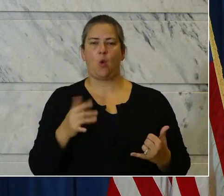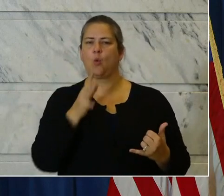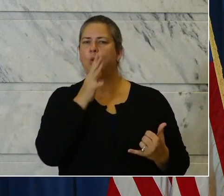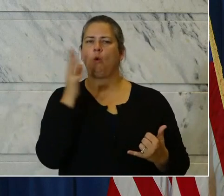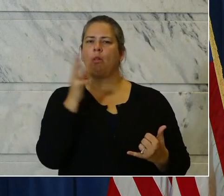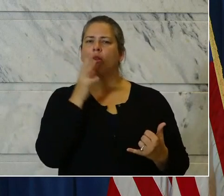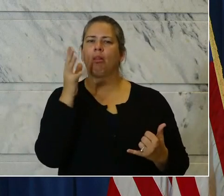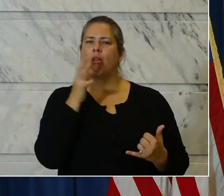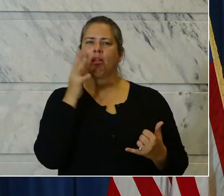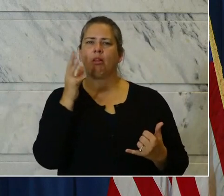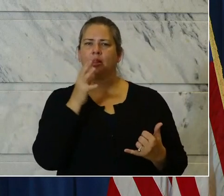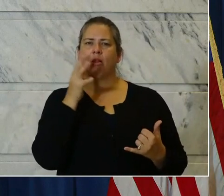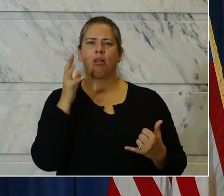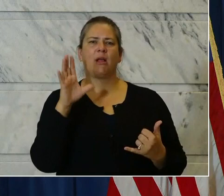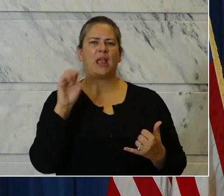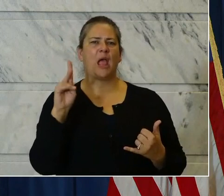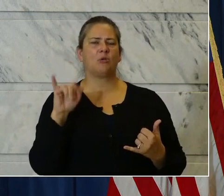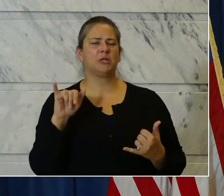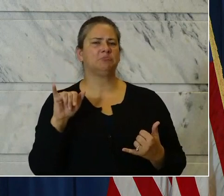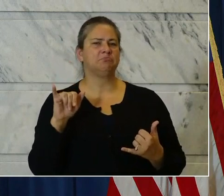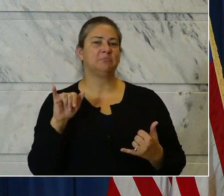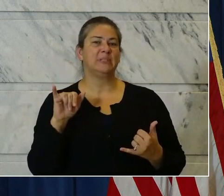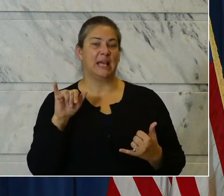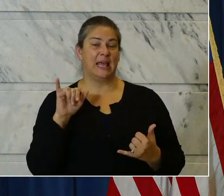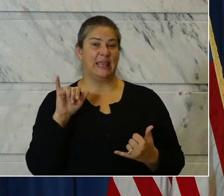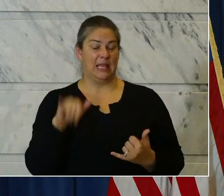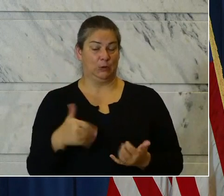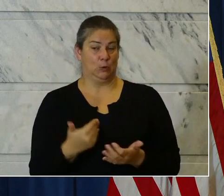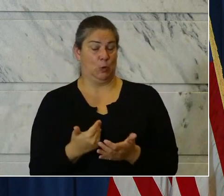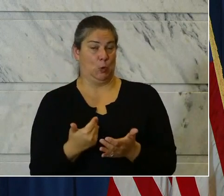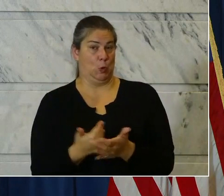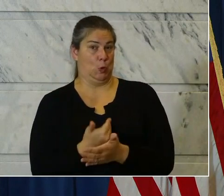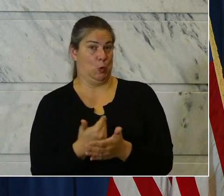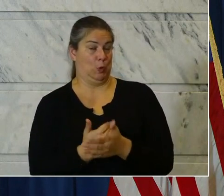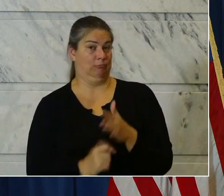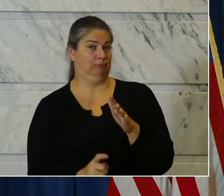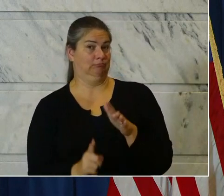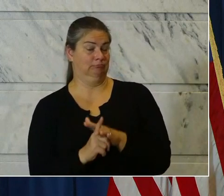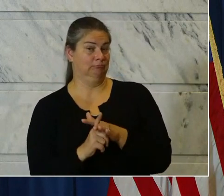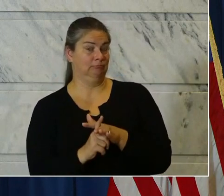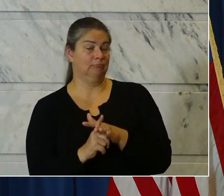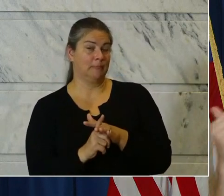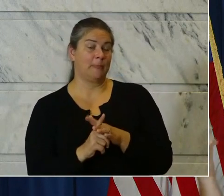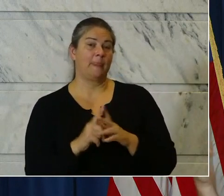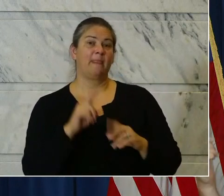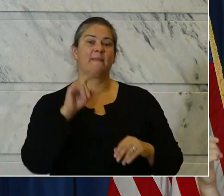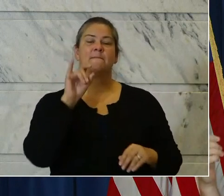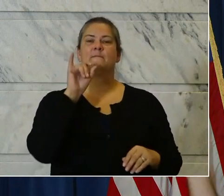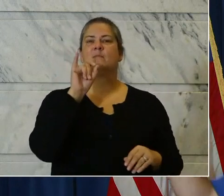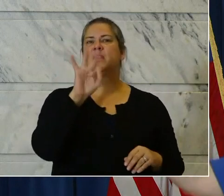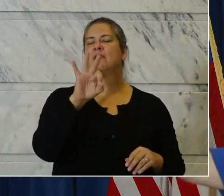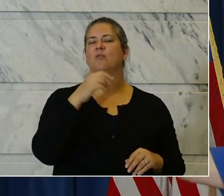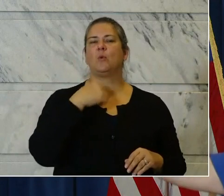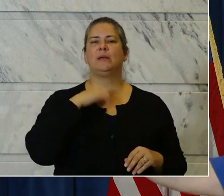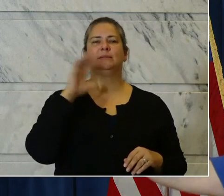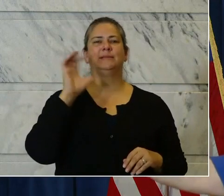ASK. QUESTION IS MANY OF RED COUNTIES I DON'T KNOW IF WE